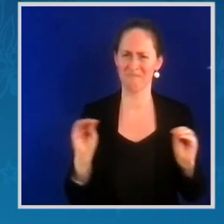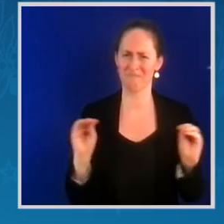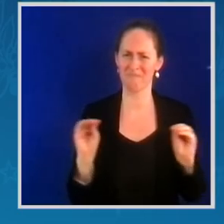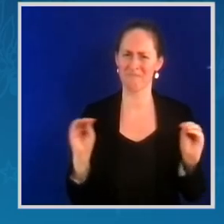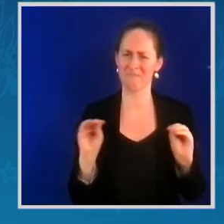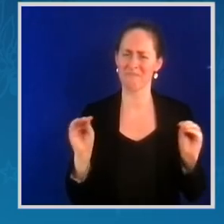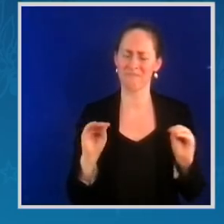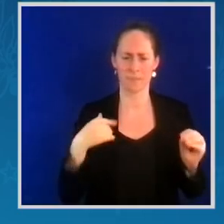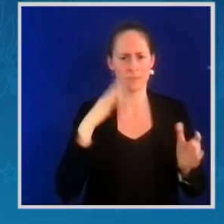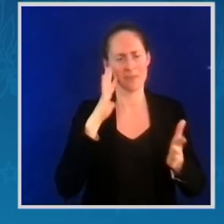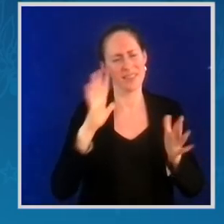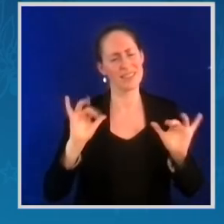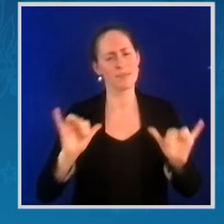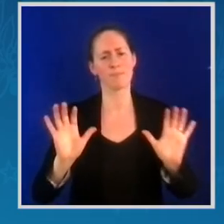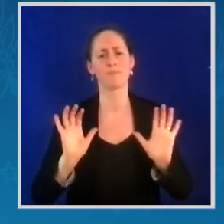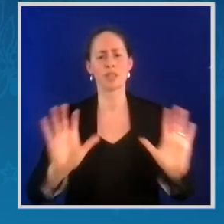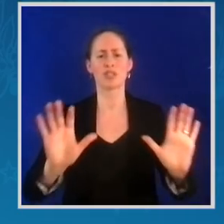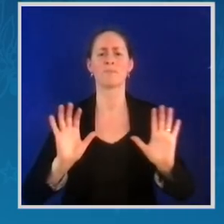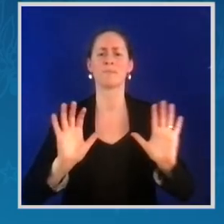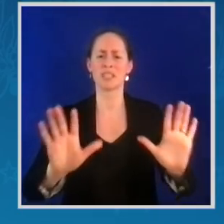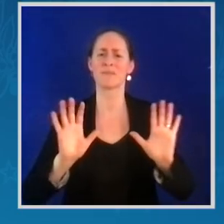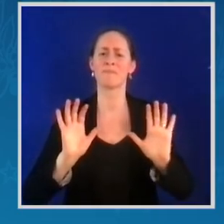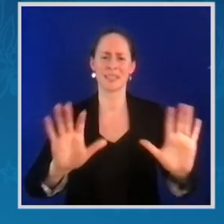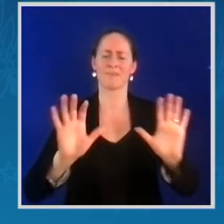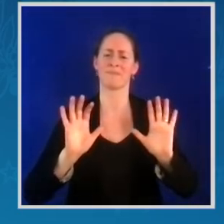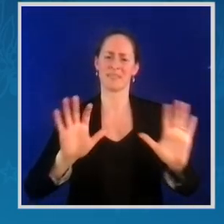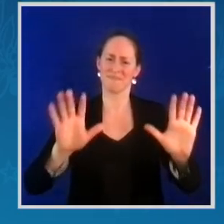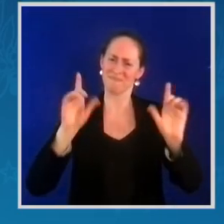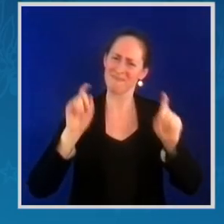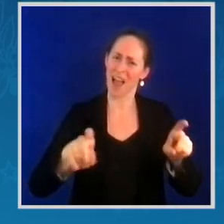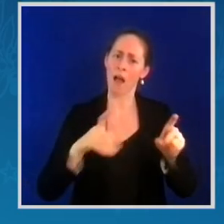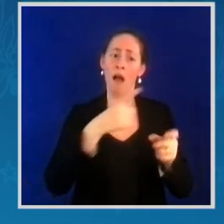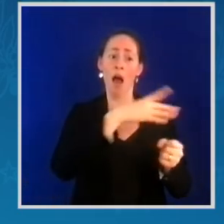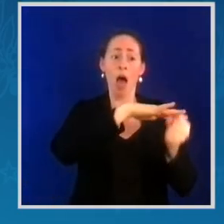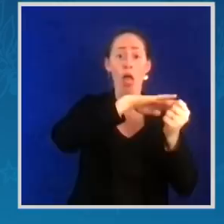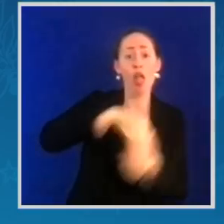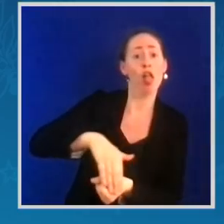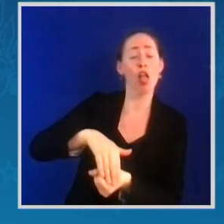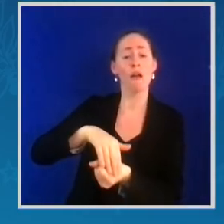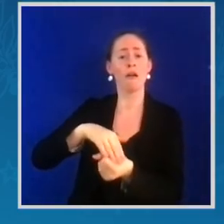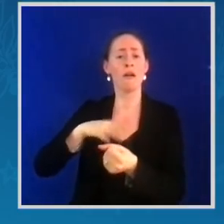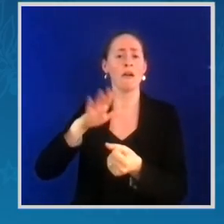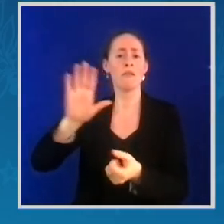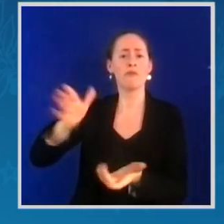and to stop these efforts to suppress the vote and to infringe on the American people's right to vote.